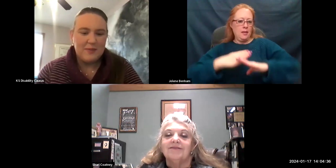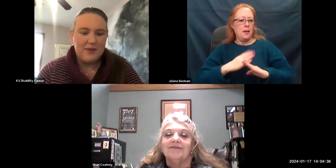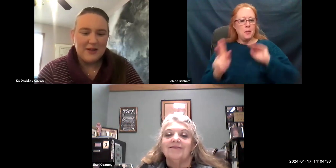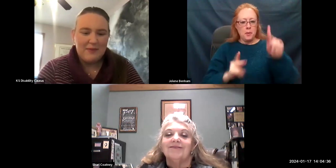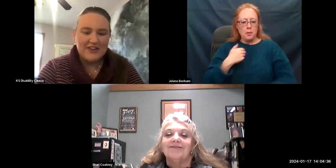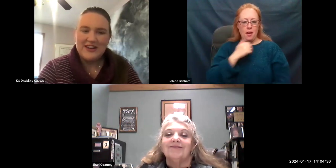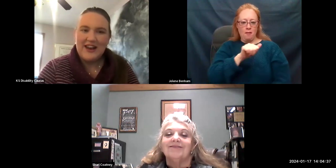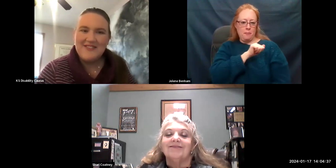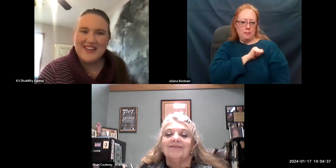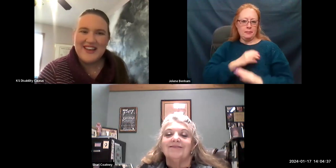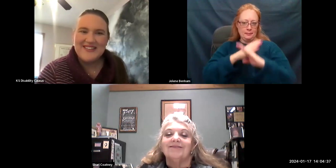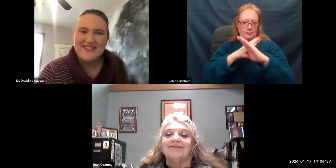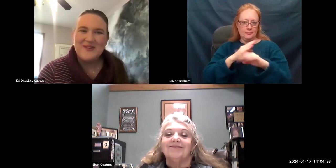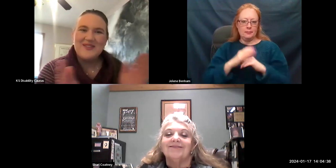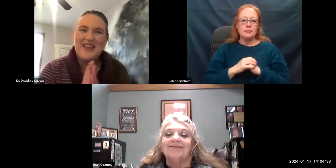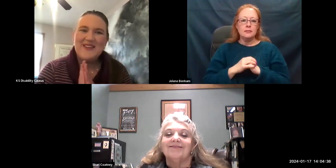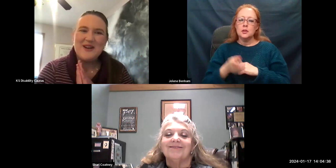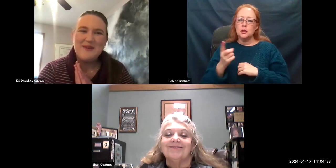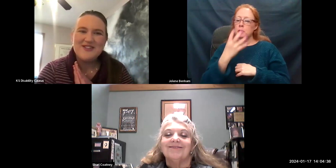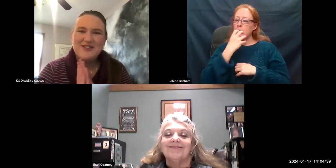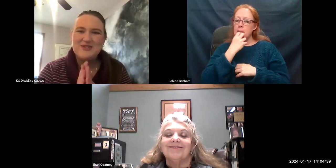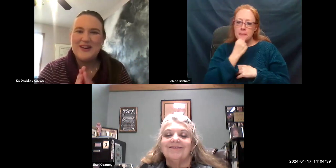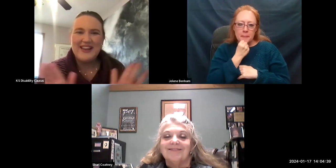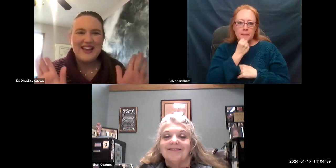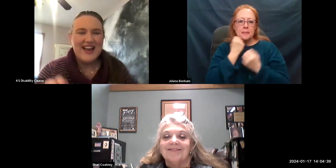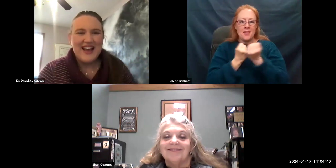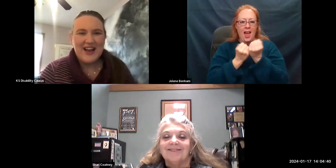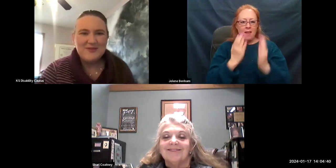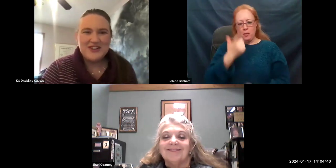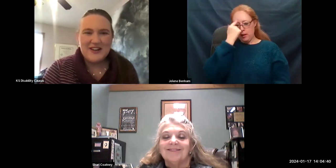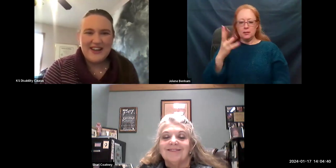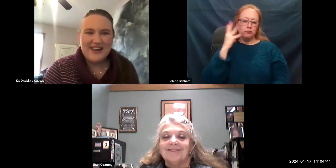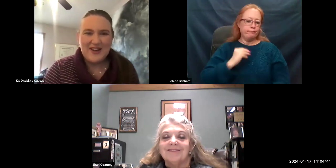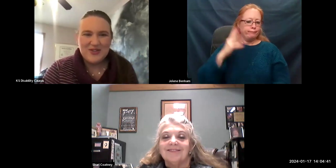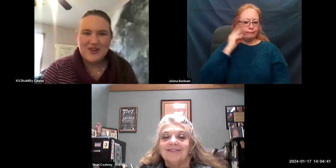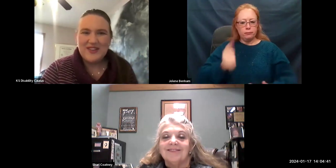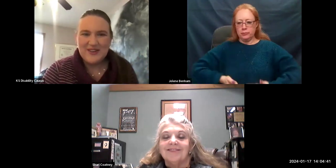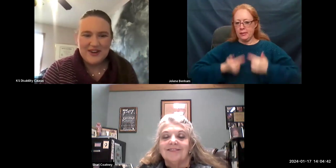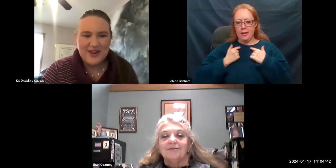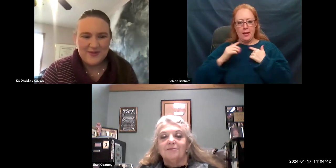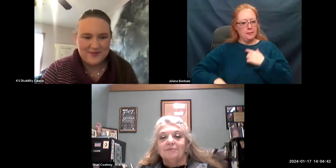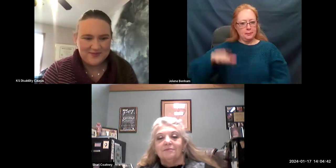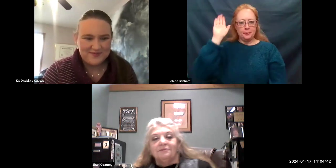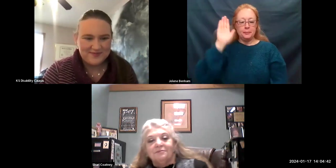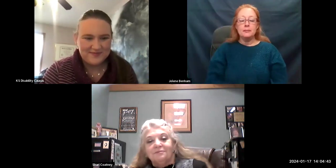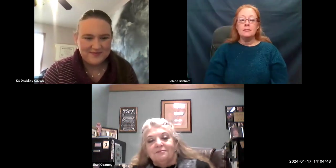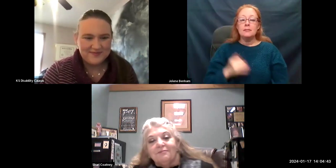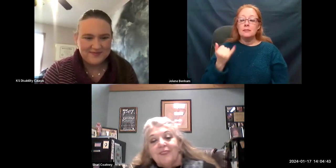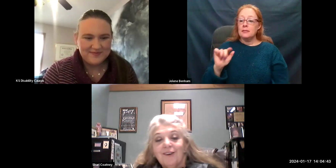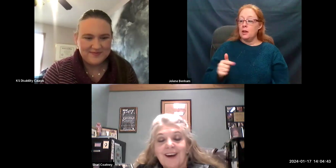She grew up with a learning disability and has had a life-time of overcoming the obstacles of attitudinal behaviors. For a lifetime of experiences has made her a very passionate advocate.